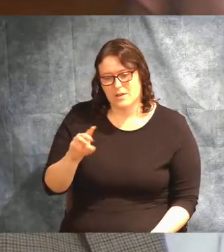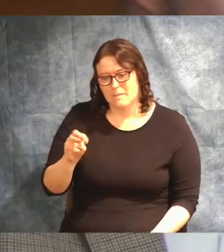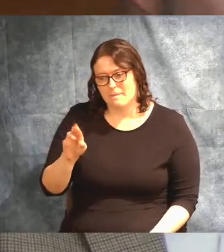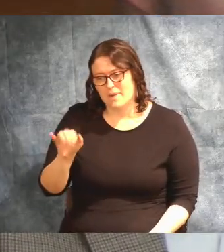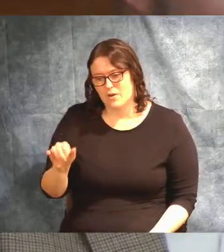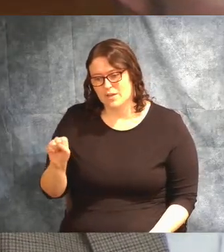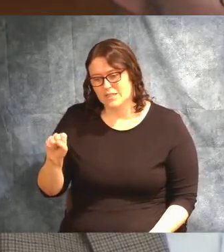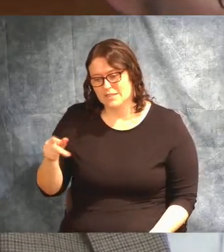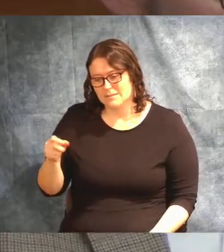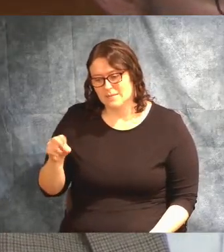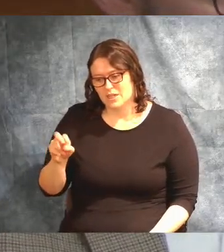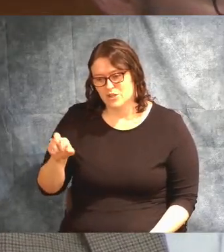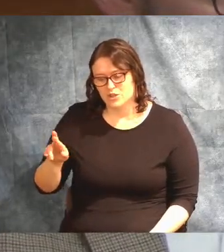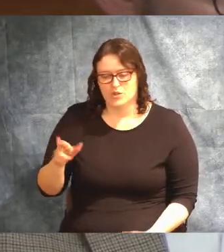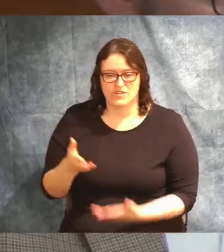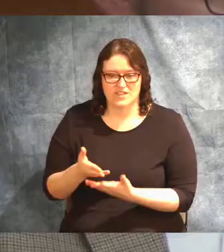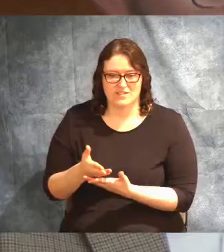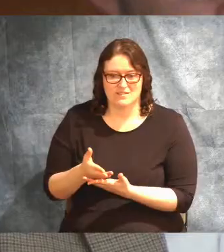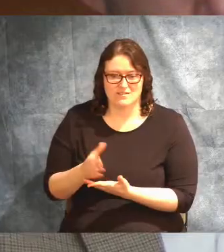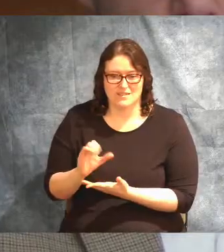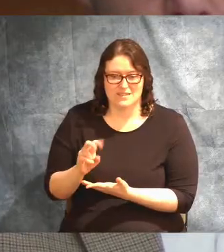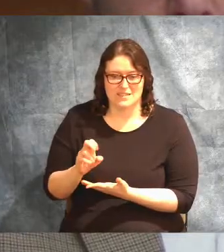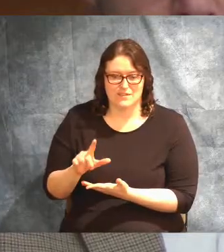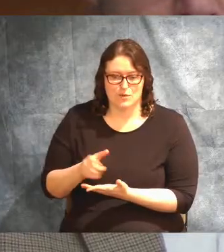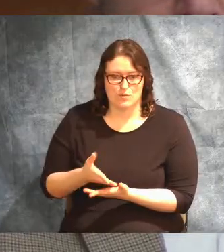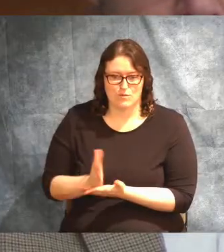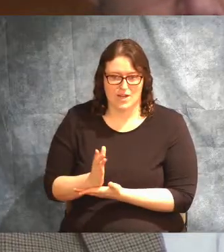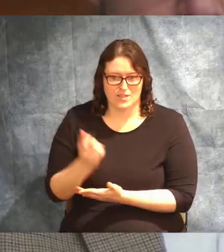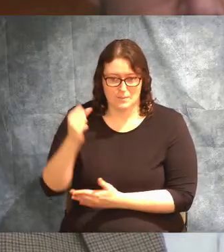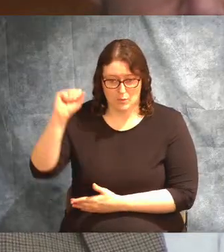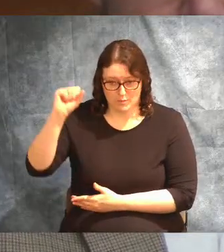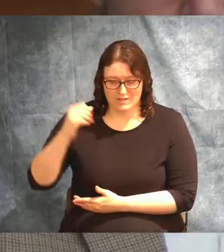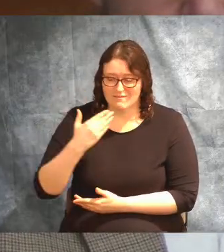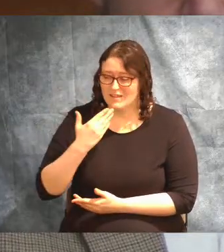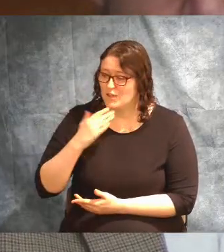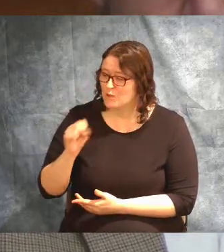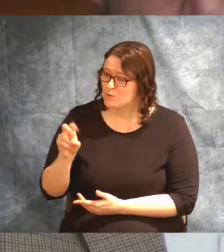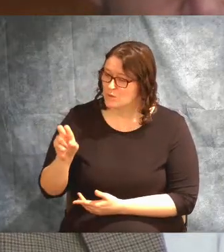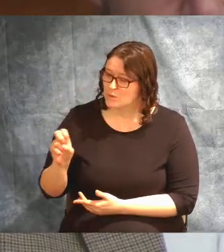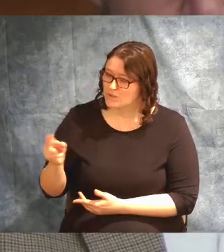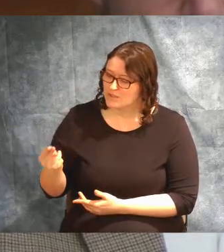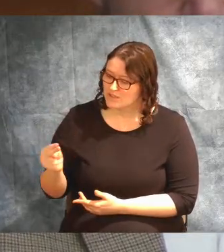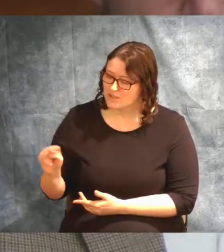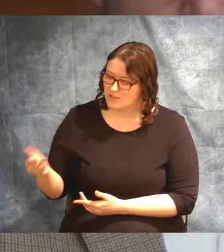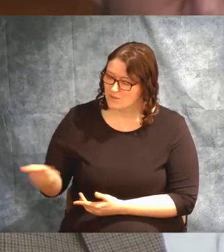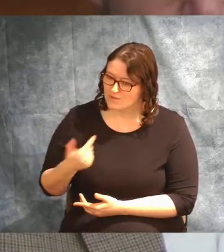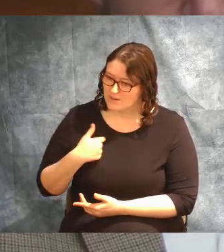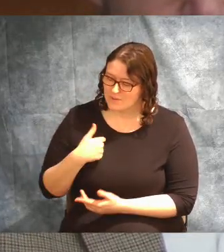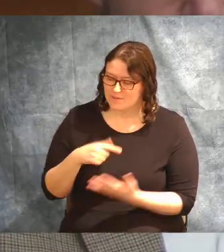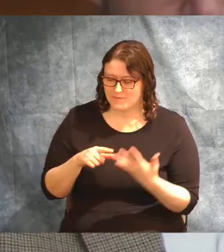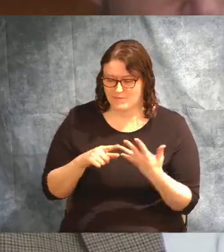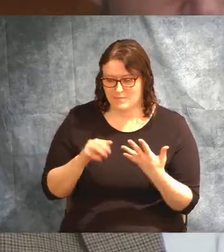glad to attend that. Thank you to Susan Noonan for that invitation. went to the Madeira Memorial Day